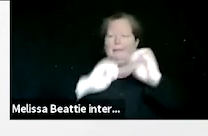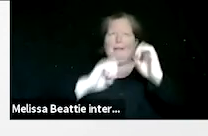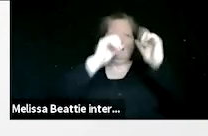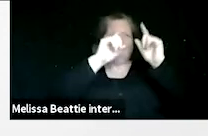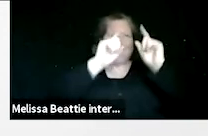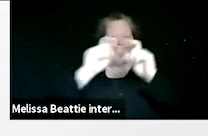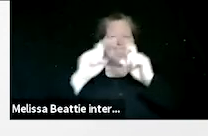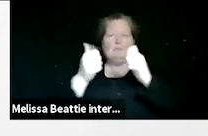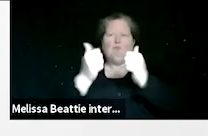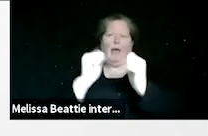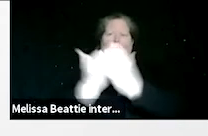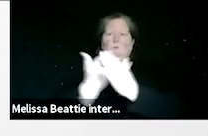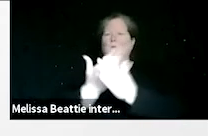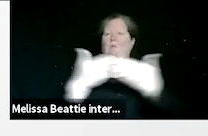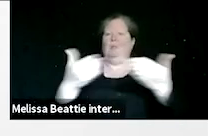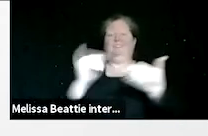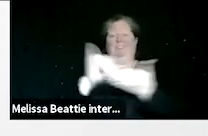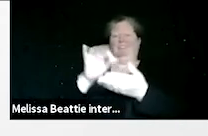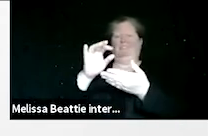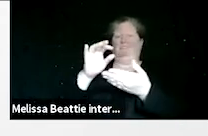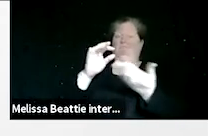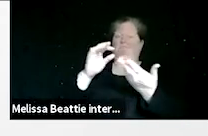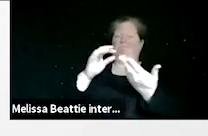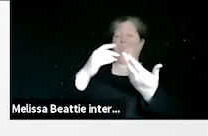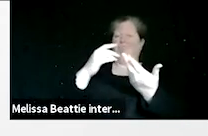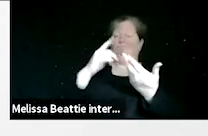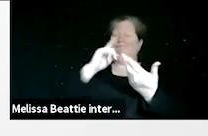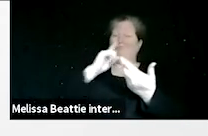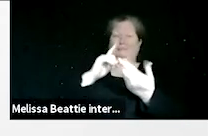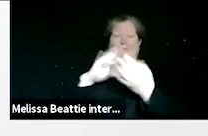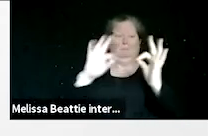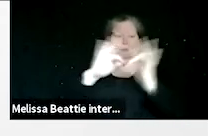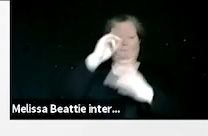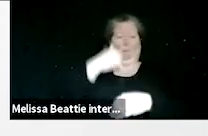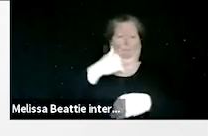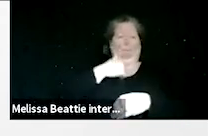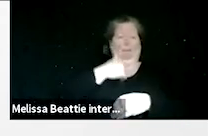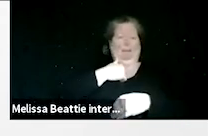Ben Woelk: I do not do well when it's maintenance and if I got everything solved. It's kind of like,